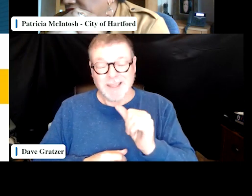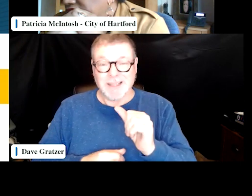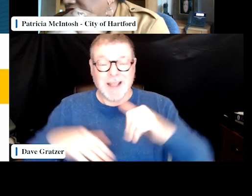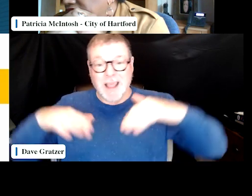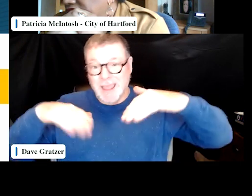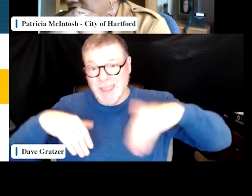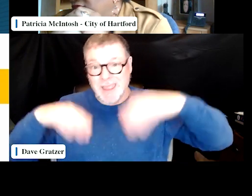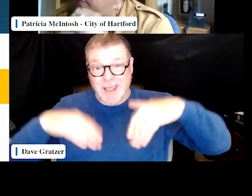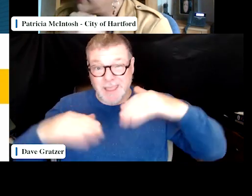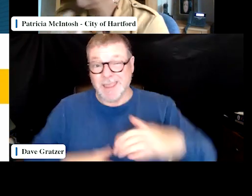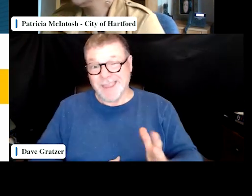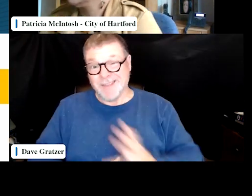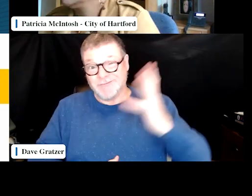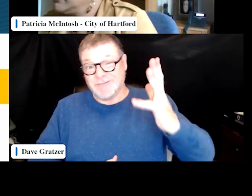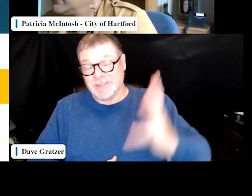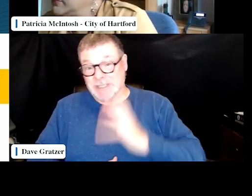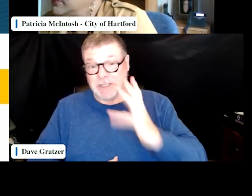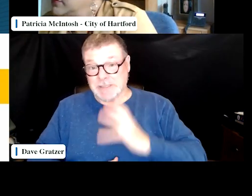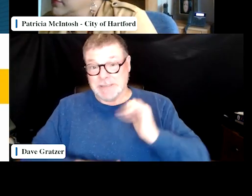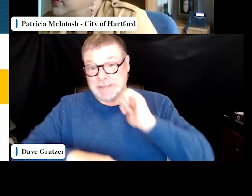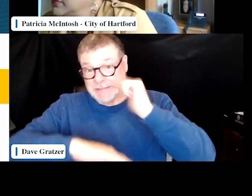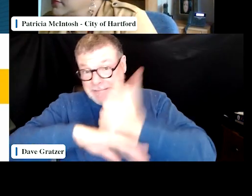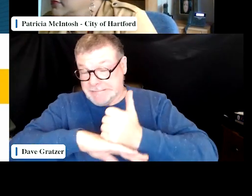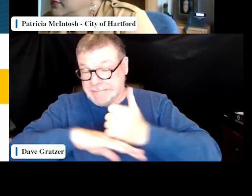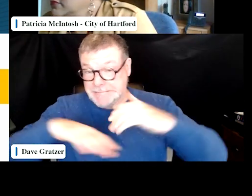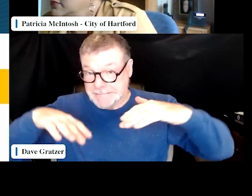officially in existence, per se,